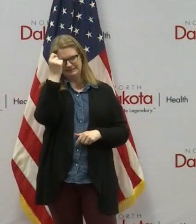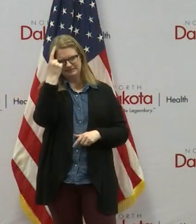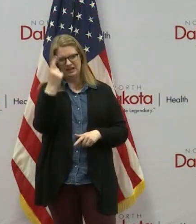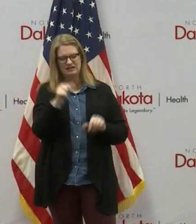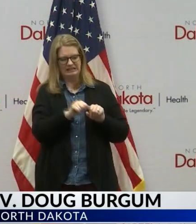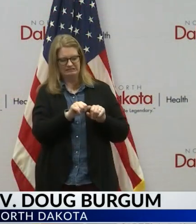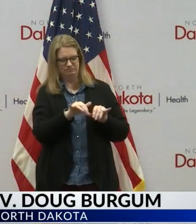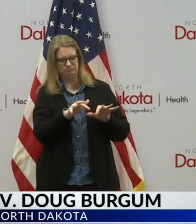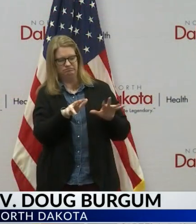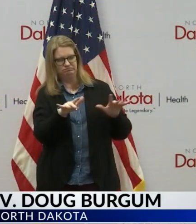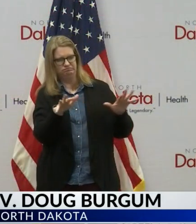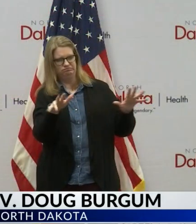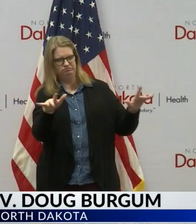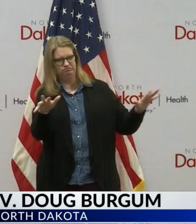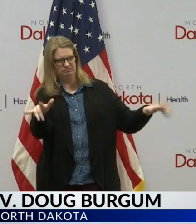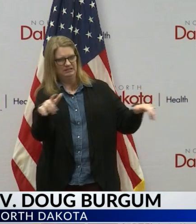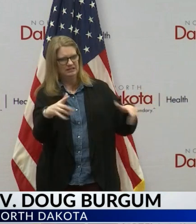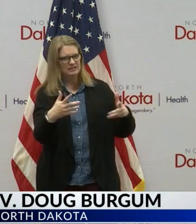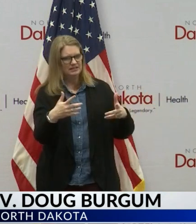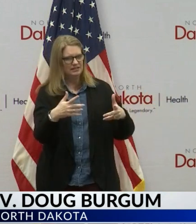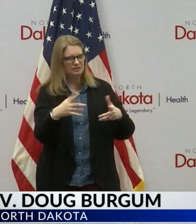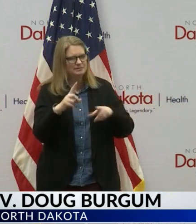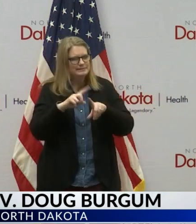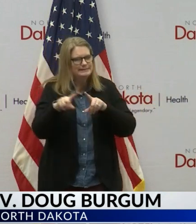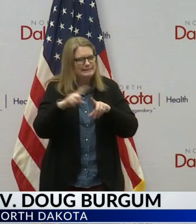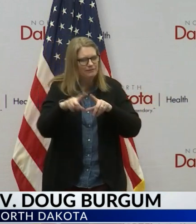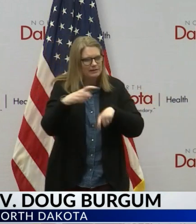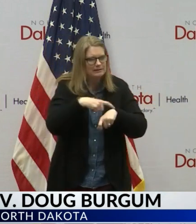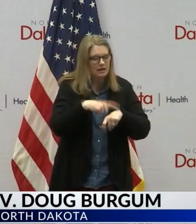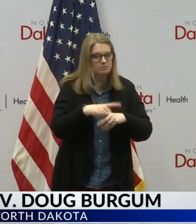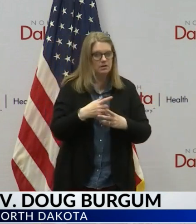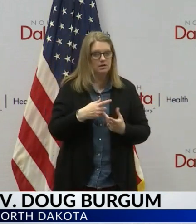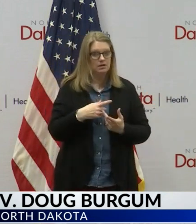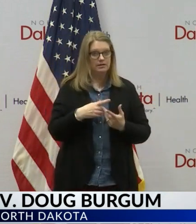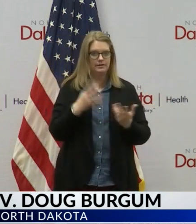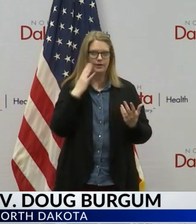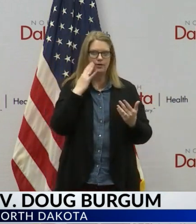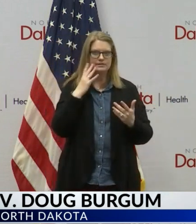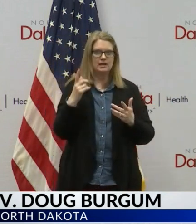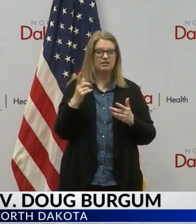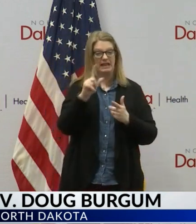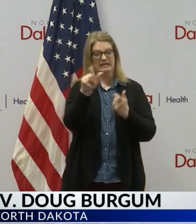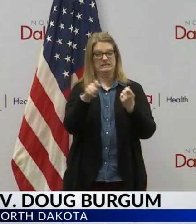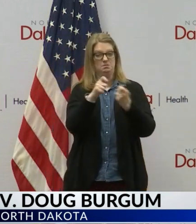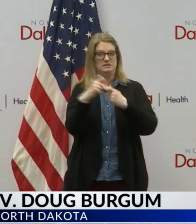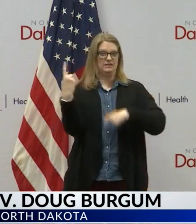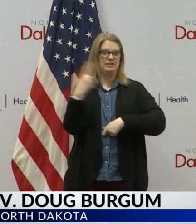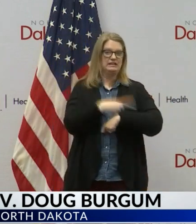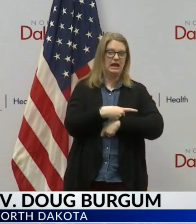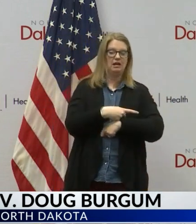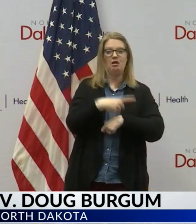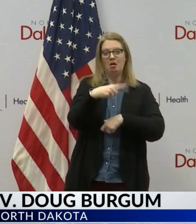PEOPLE OF THE ORIGINAL CURVE. THE WHITE HOUSE UNDERSTAND THAT'S THIS PANDEMIC IS REACHING DIFFERENT PARTS OF THE